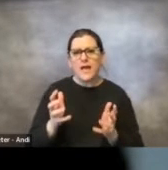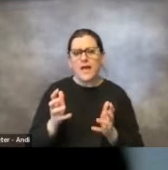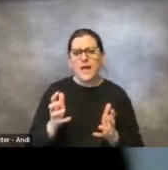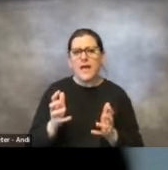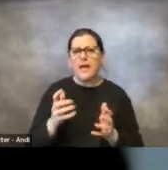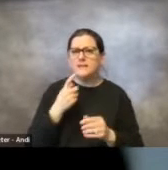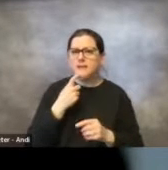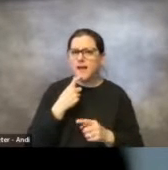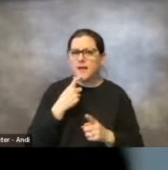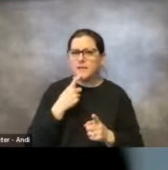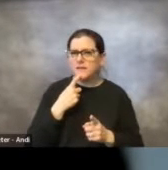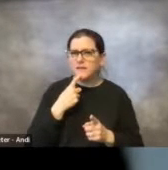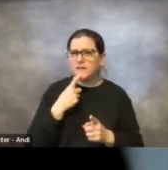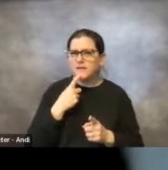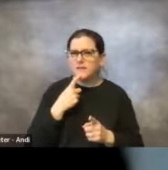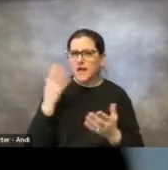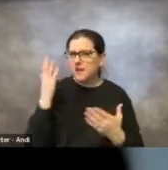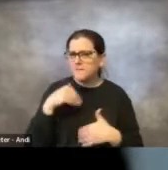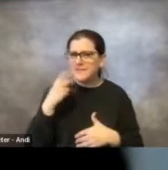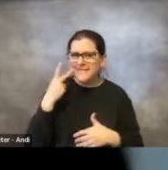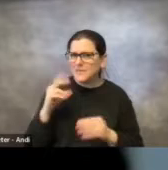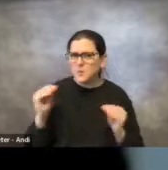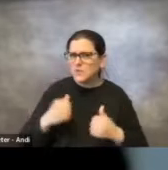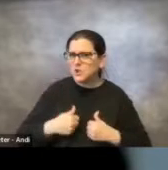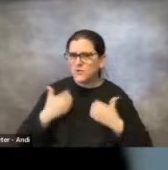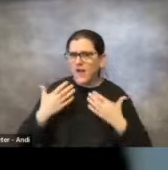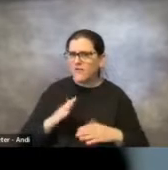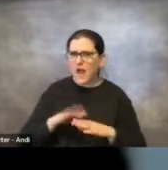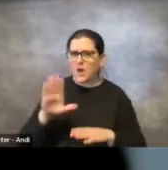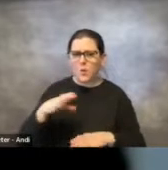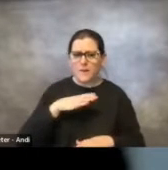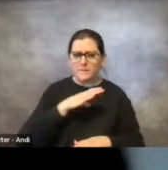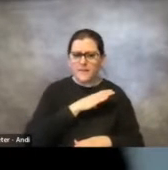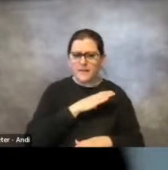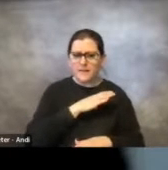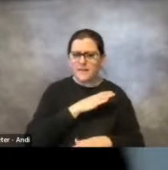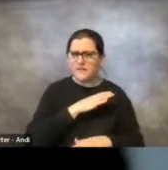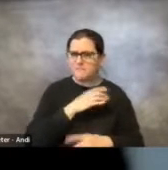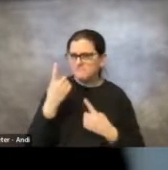didn't see any survivors on your committee. So I was wondering if you wanted to respond to what